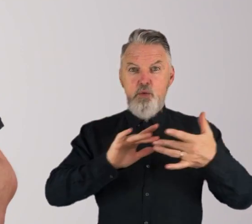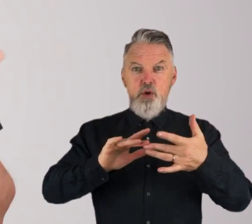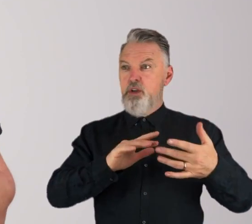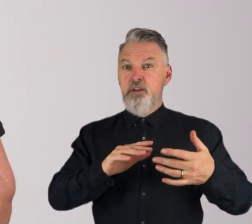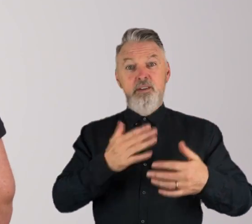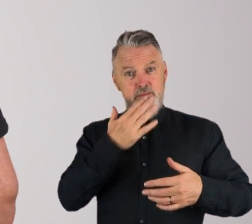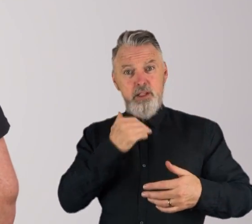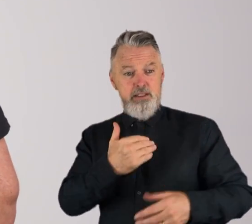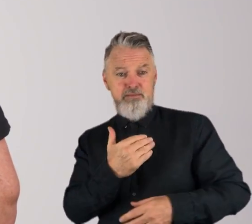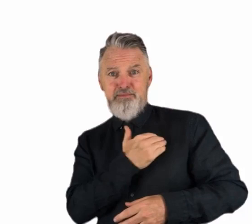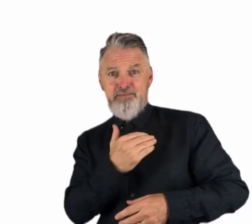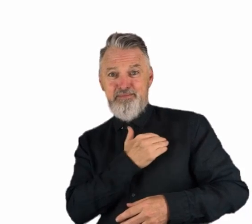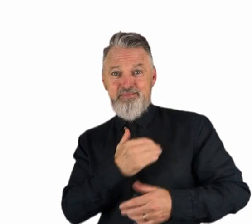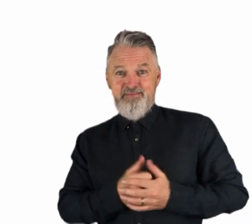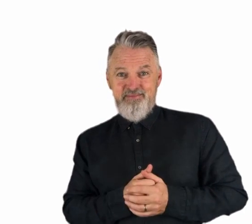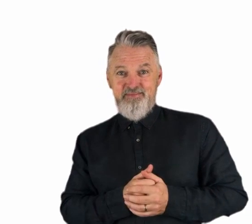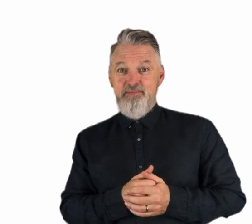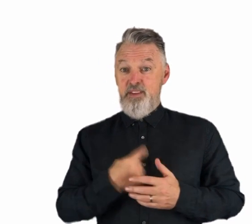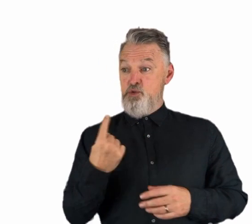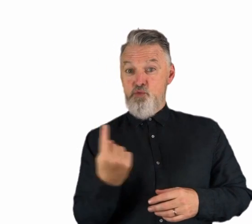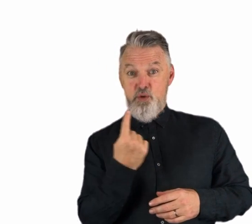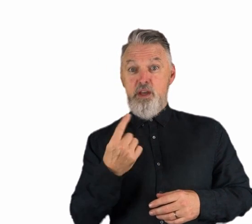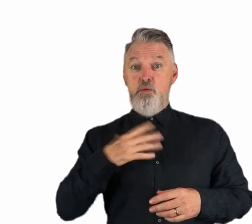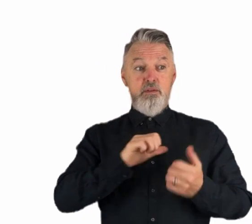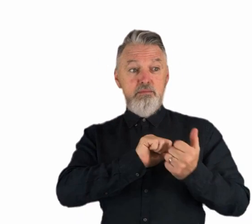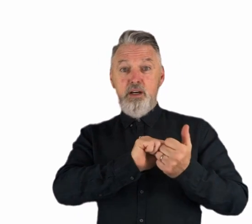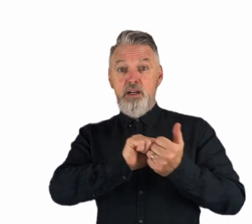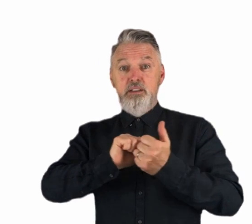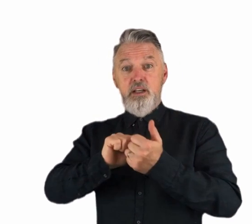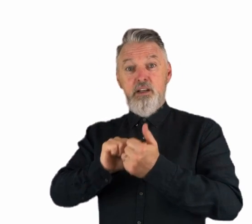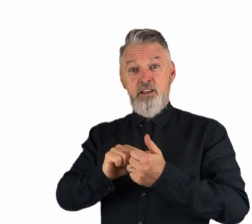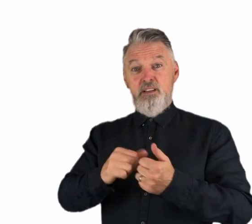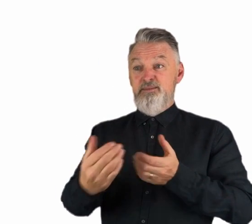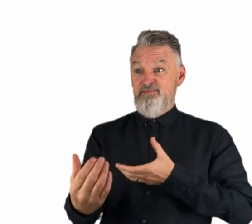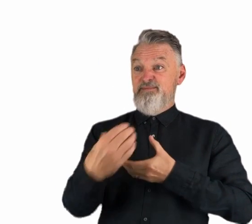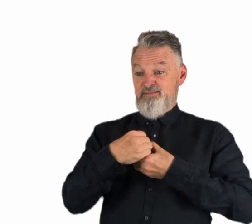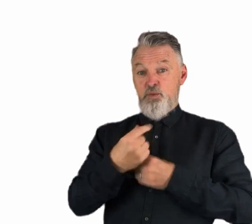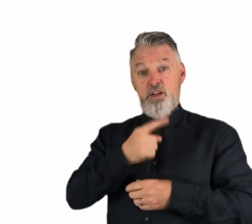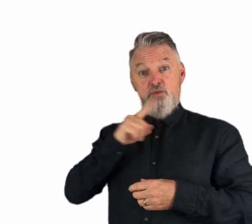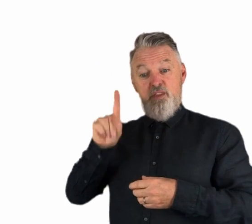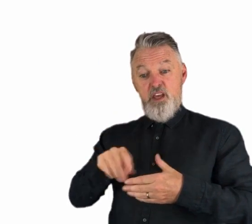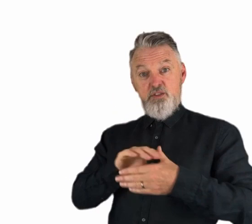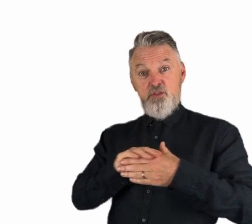we'd love to hear from you We're also currently seeking partners to contribute $100,000 to build CPToySwap.